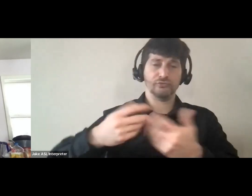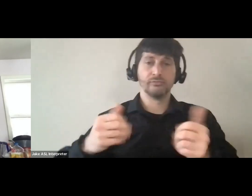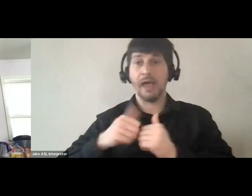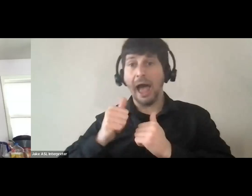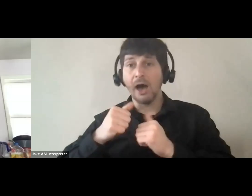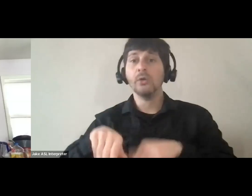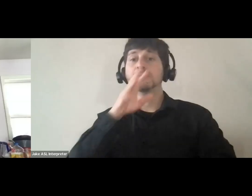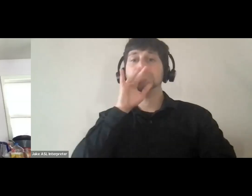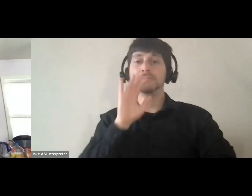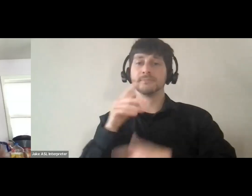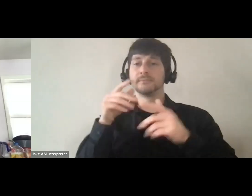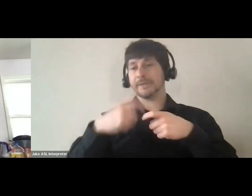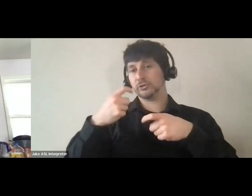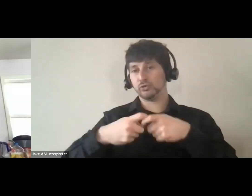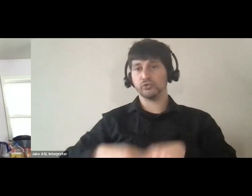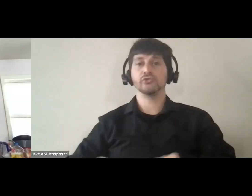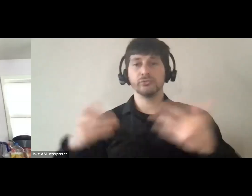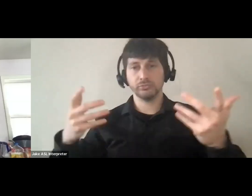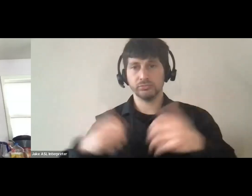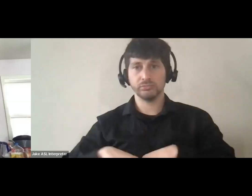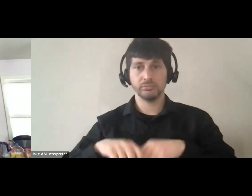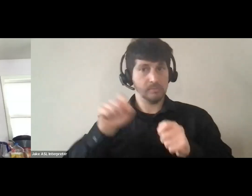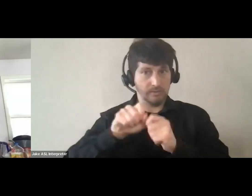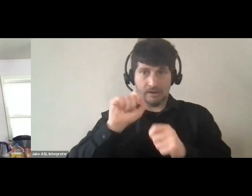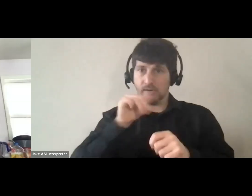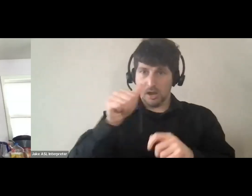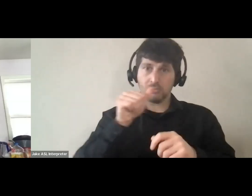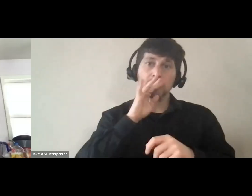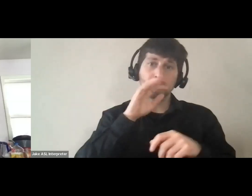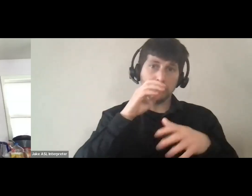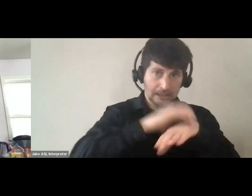Help us celebrate our heritage by allowing us to bring parts of our cultural wealth into your experience. What better way of doing it than allowing us to speak our language.